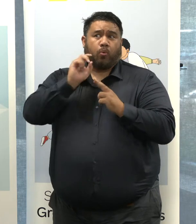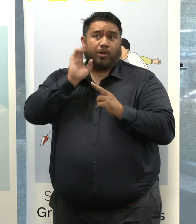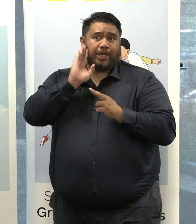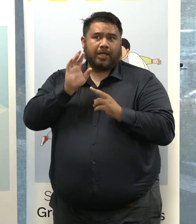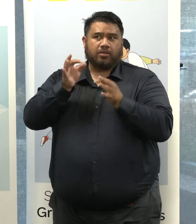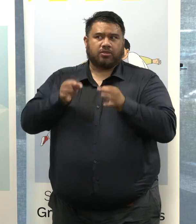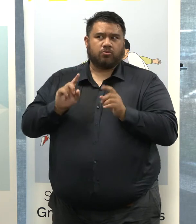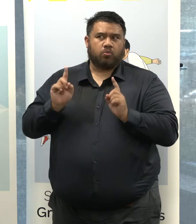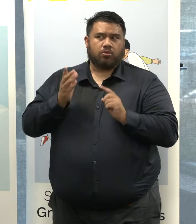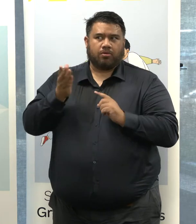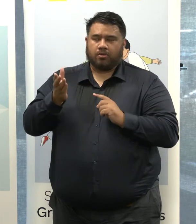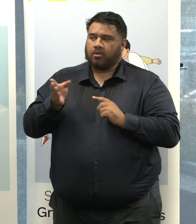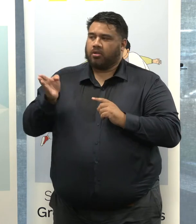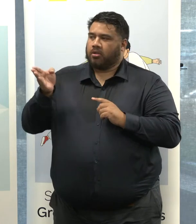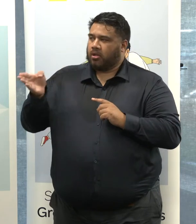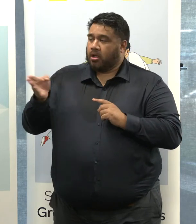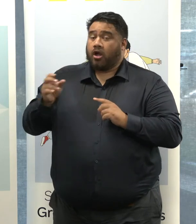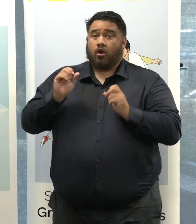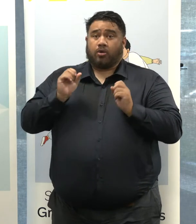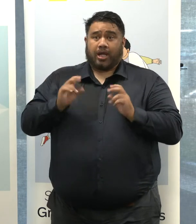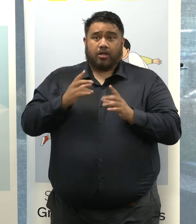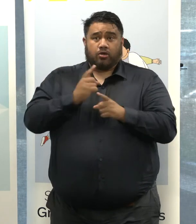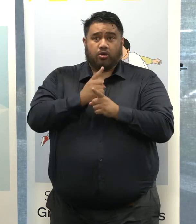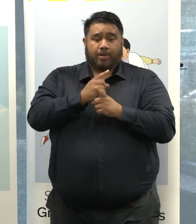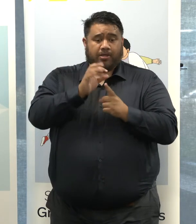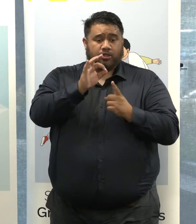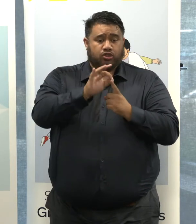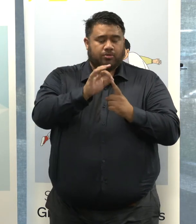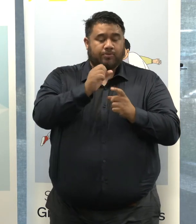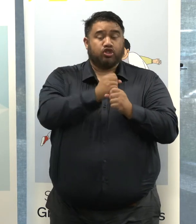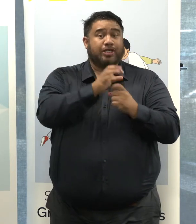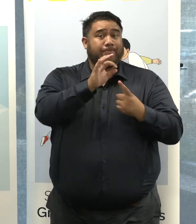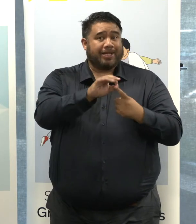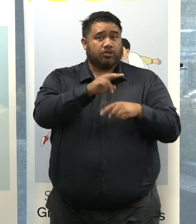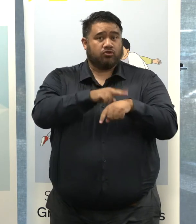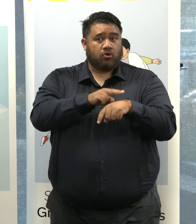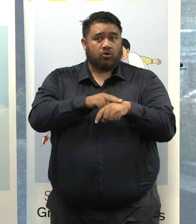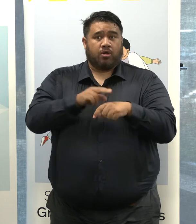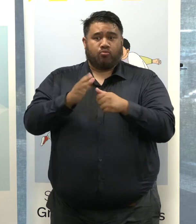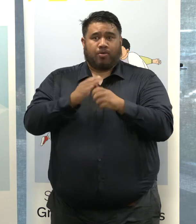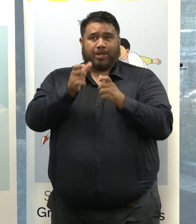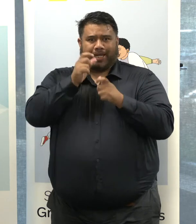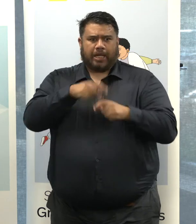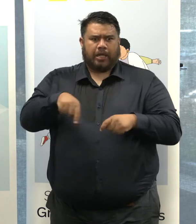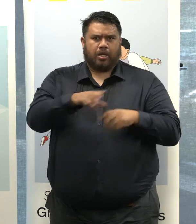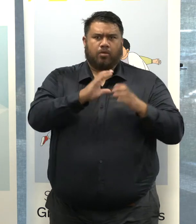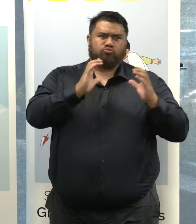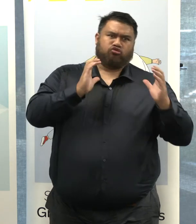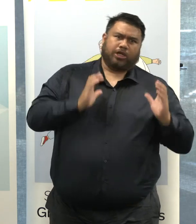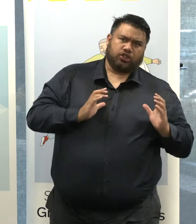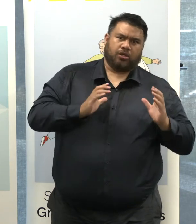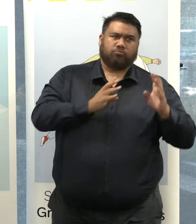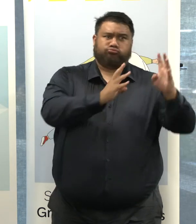and will likely be decision in the next few weeks on that.